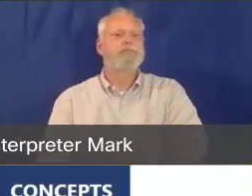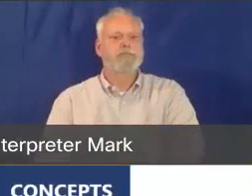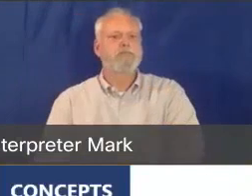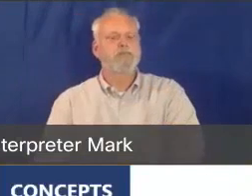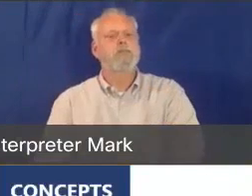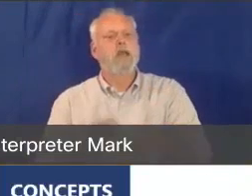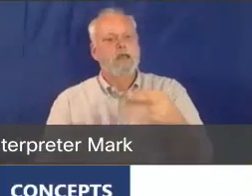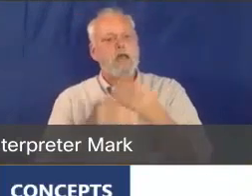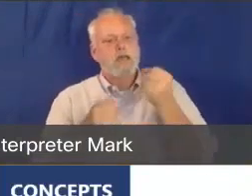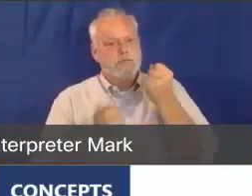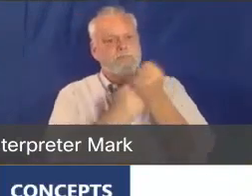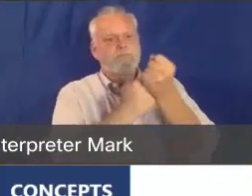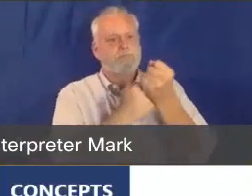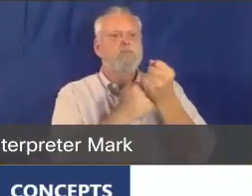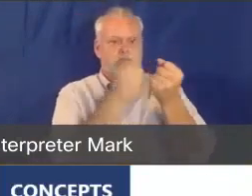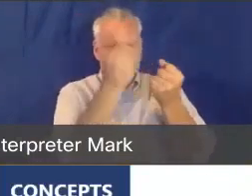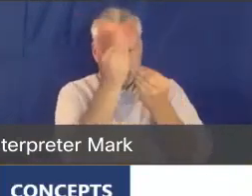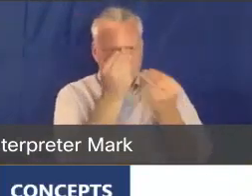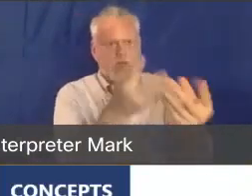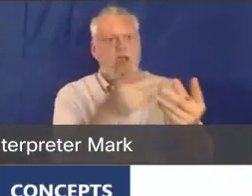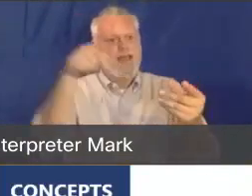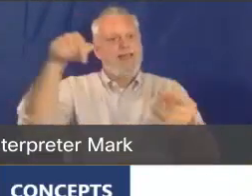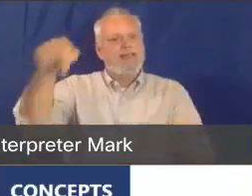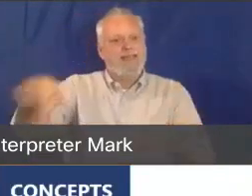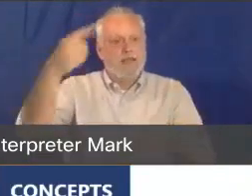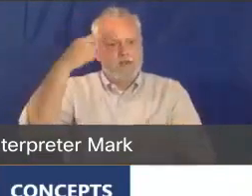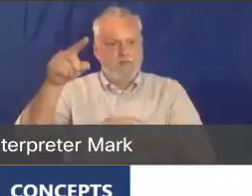That this is a place for bicycles and it's not a place to be driving.